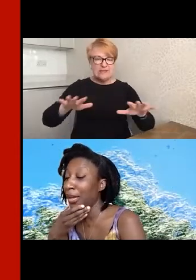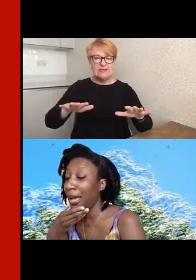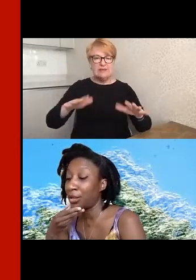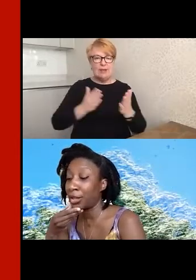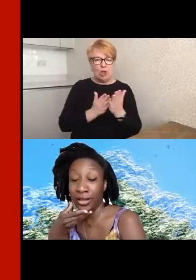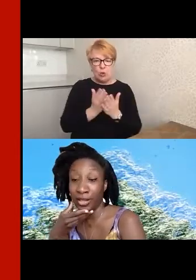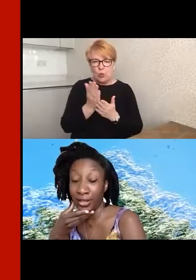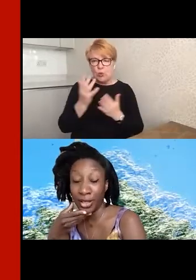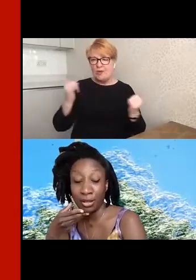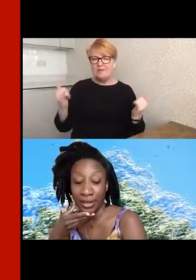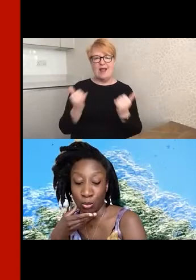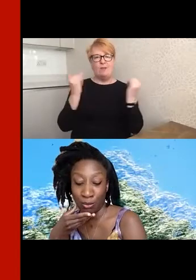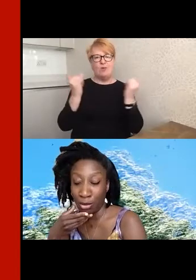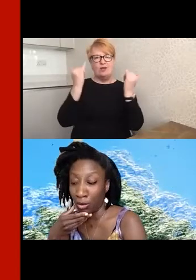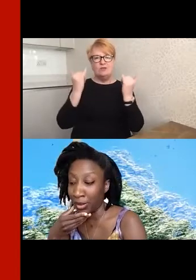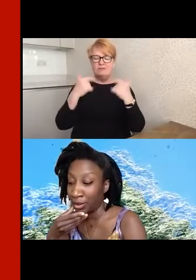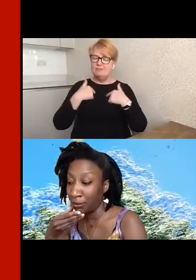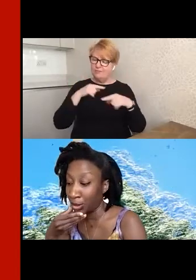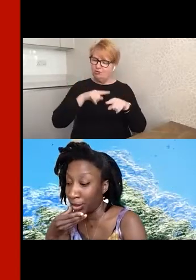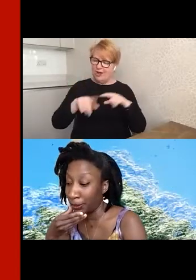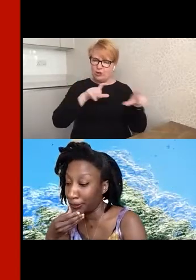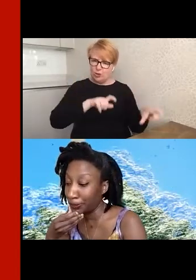And I tried to continue this within my role as a commissioner.